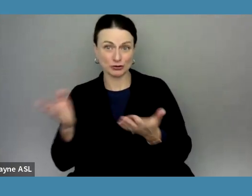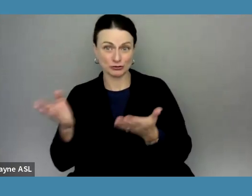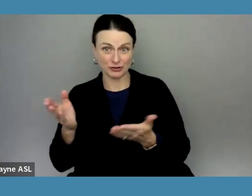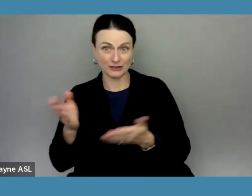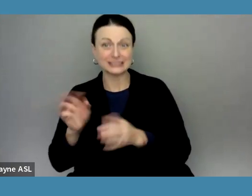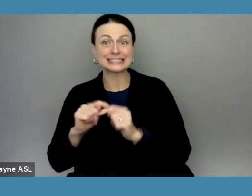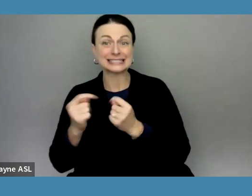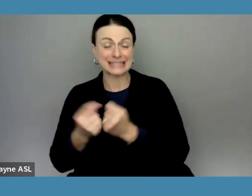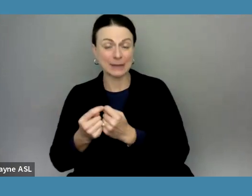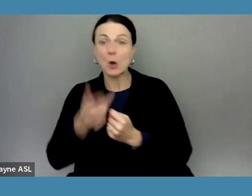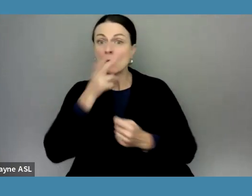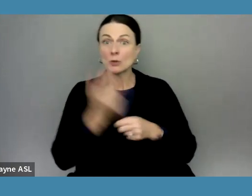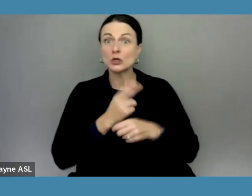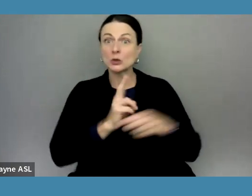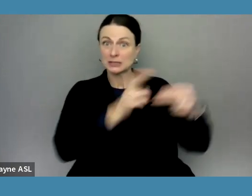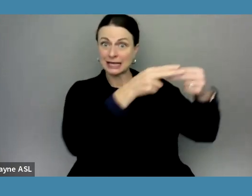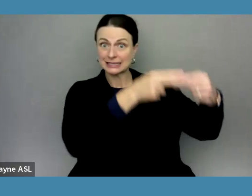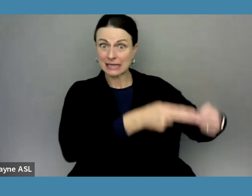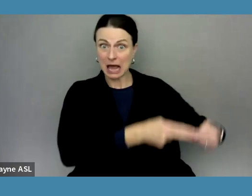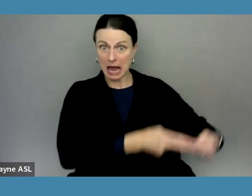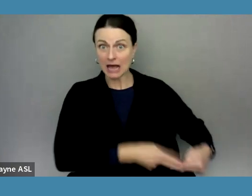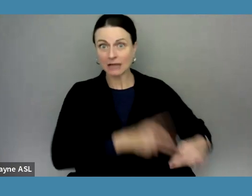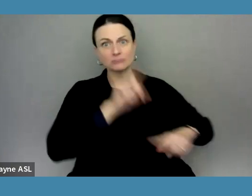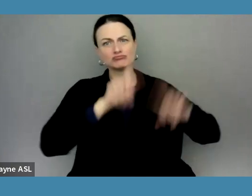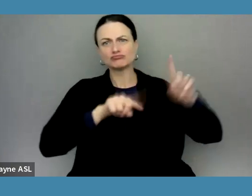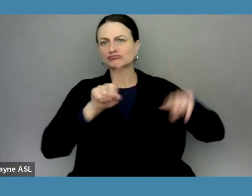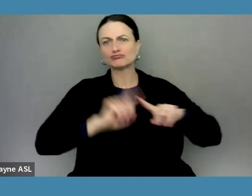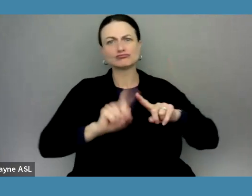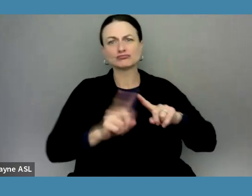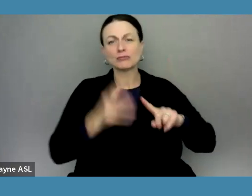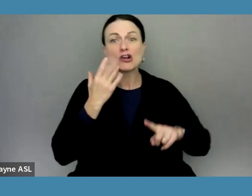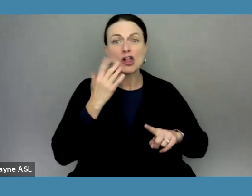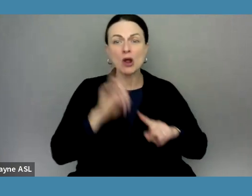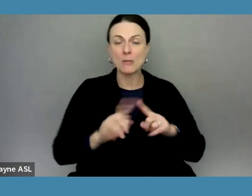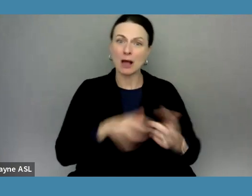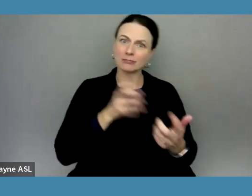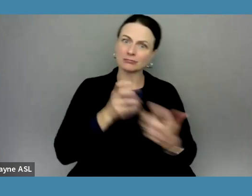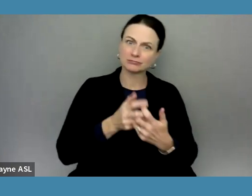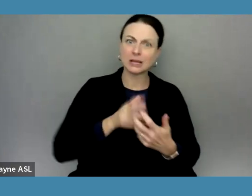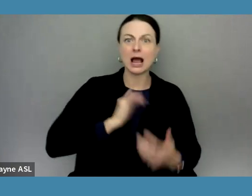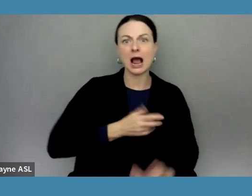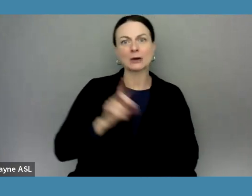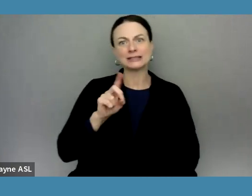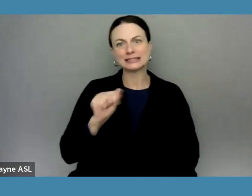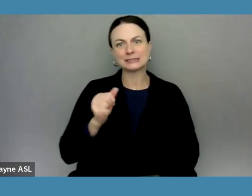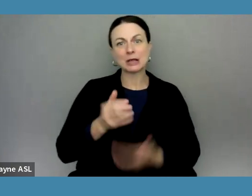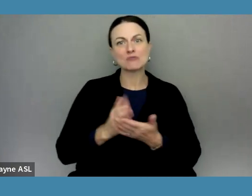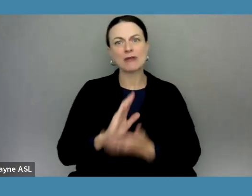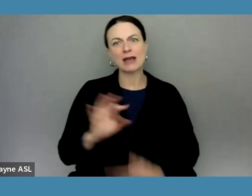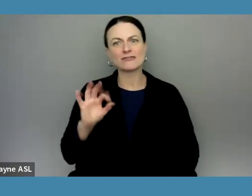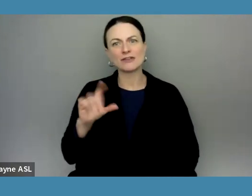a slide deck that is a variety of colors but goes along with our Disability Rights Florida theme,